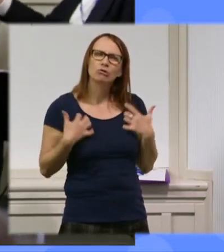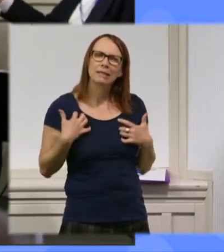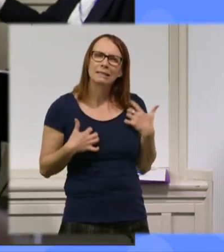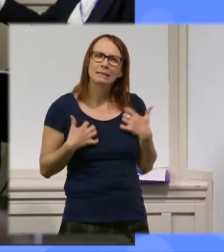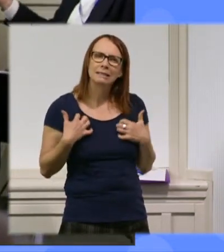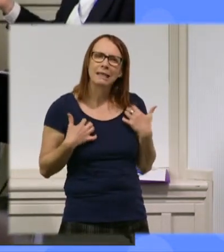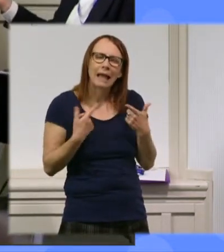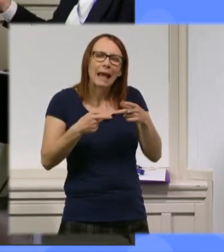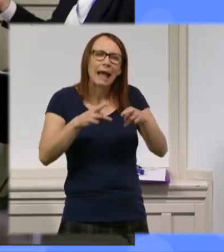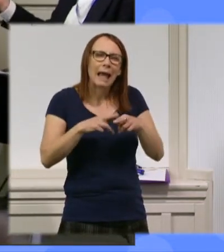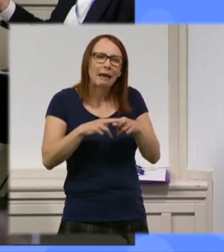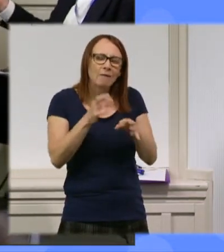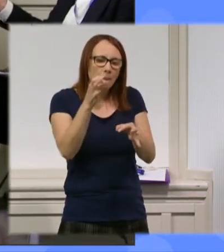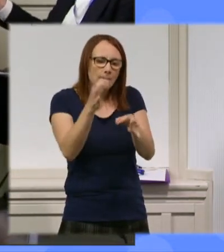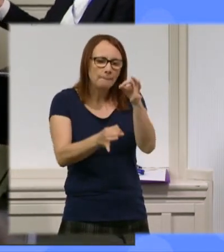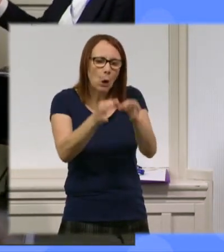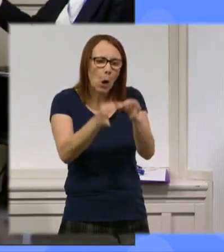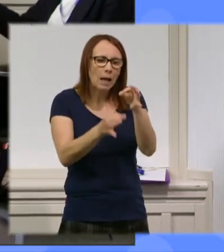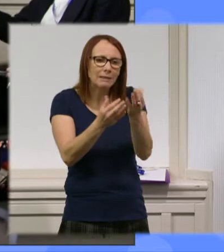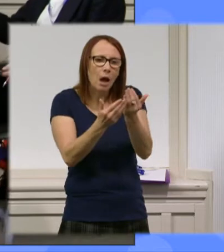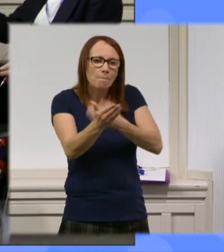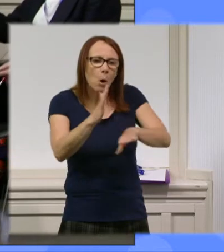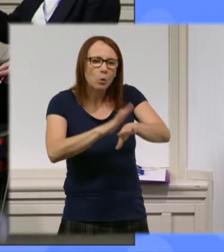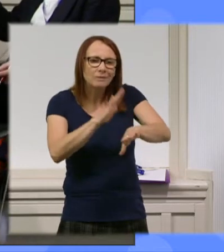can spend more time with our politicians hearing about who they really are what